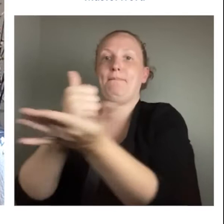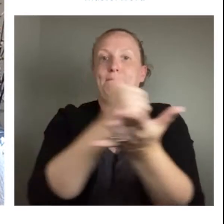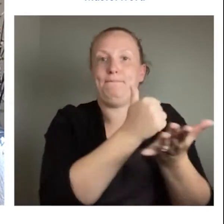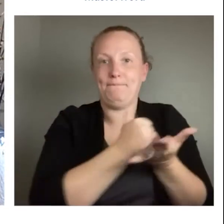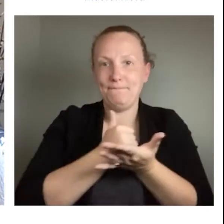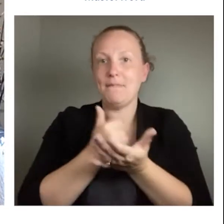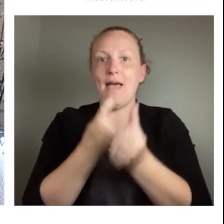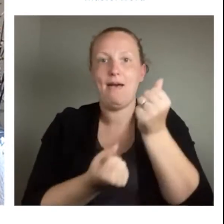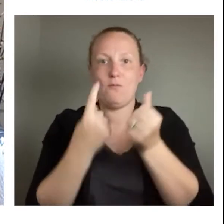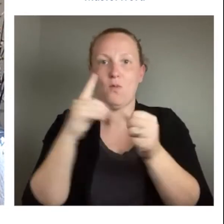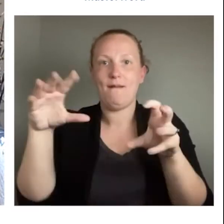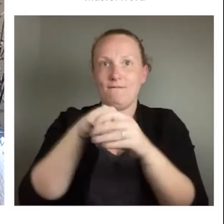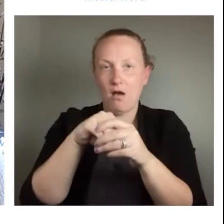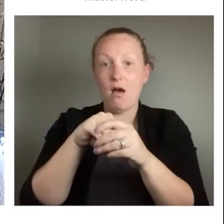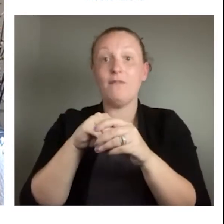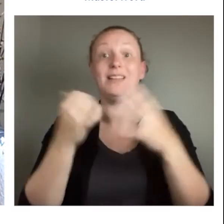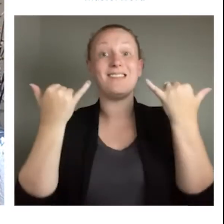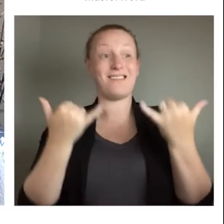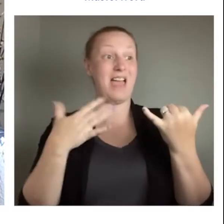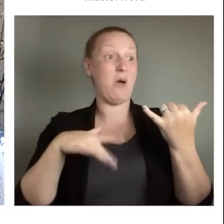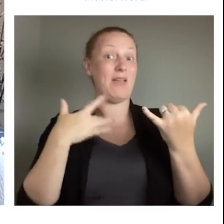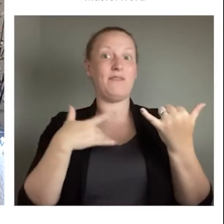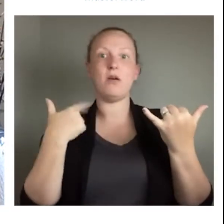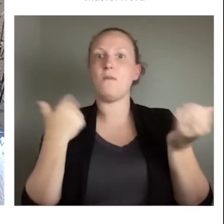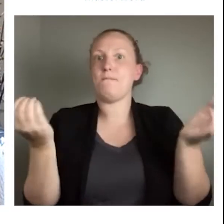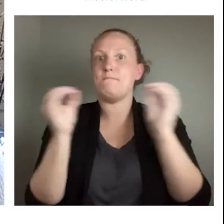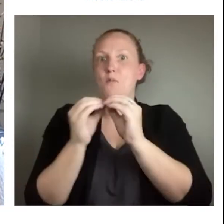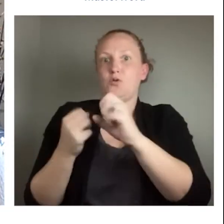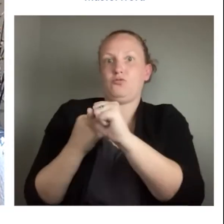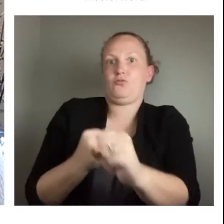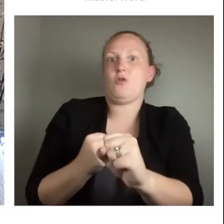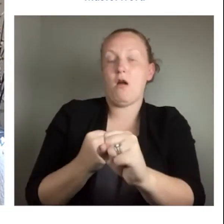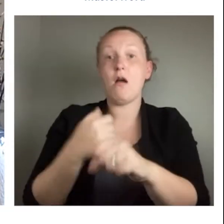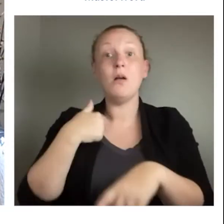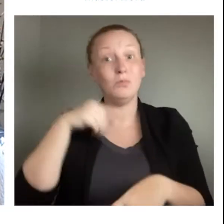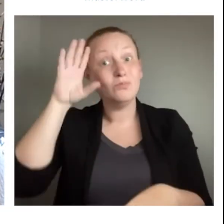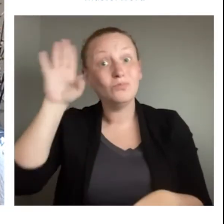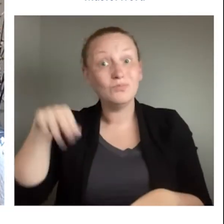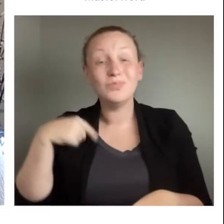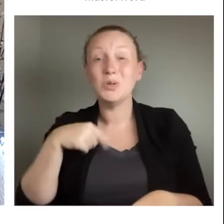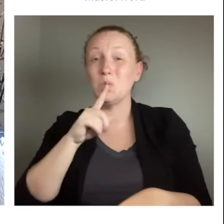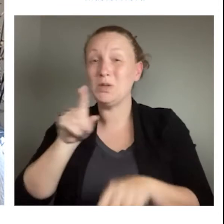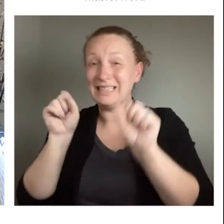us together and now I feel that we're stronger. We know we can do it. It was challenging, scary,